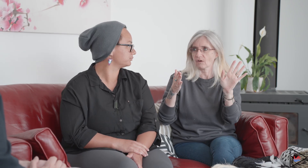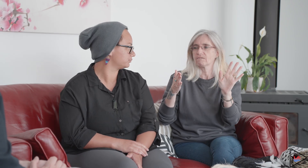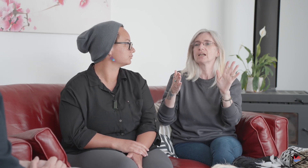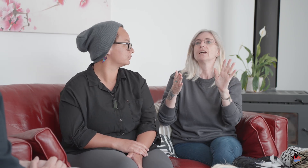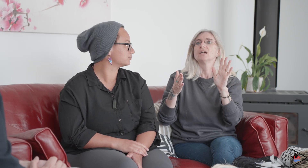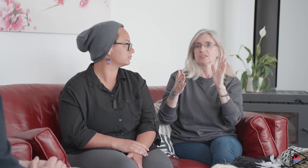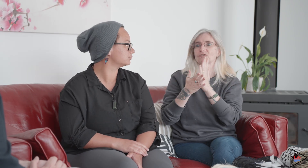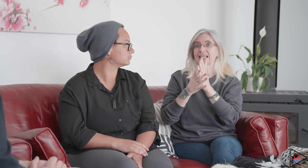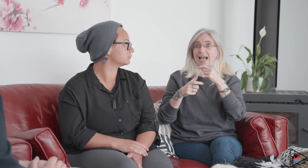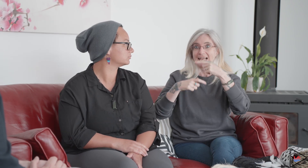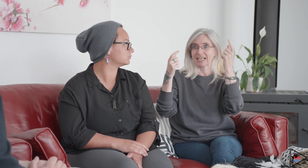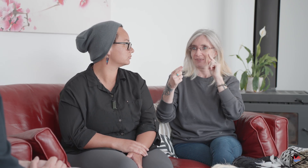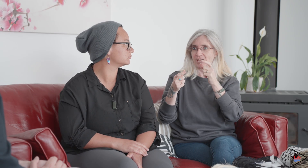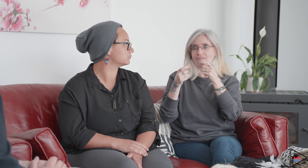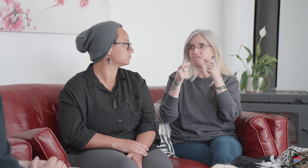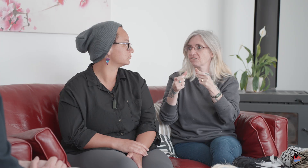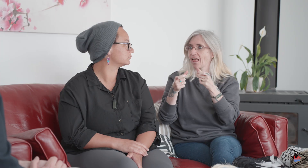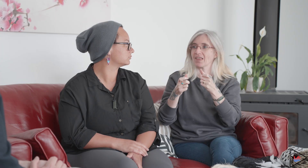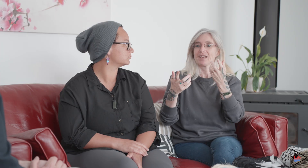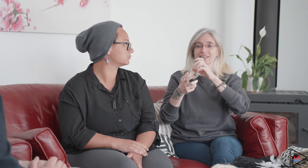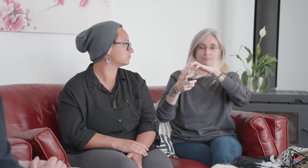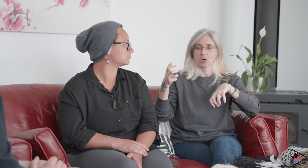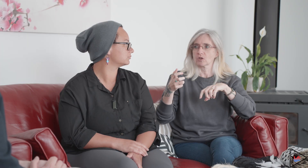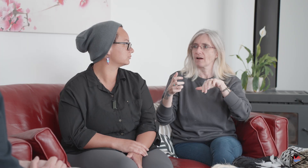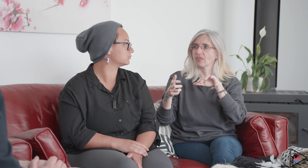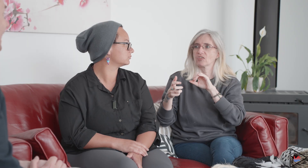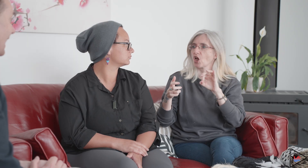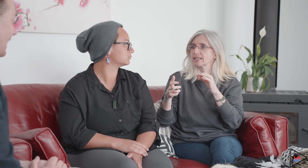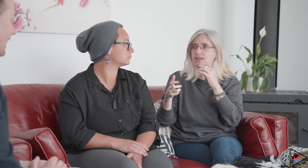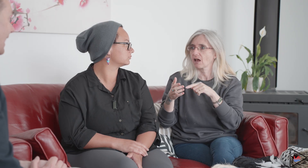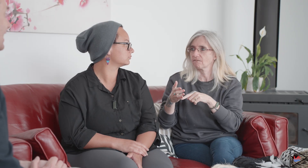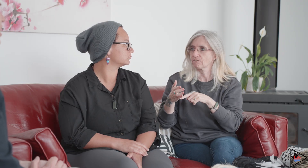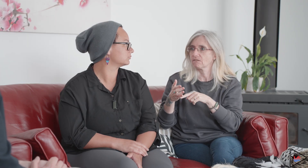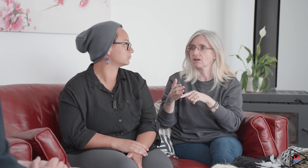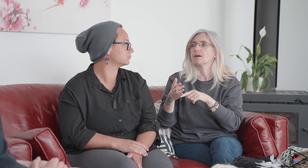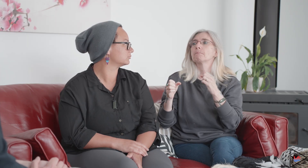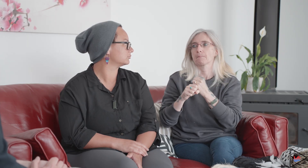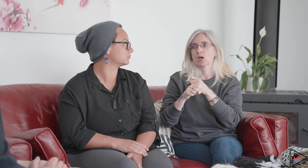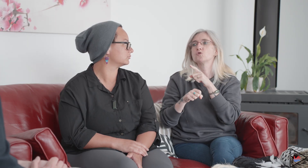something that you just have to remove. They're not going to come out. So you just have to remove them from your process. So you know you might think at the beginning harakeke are quite